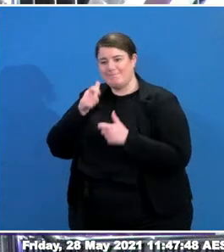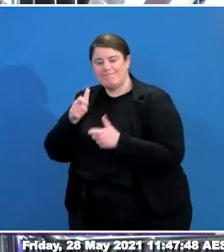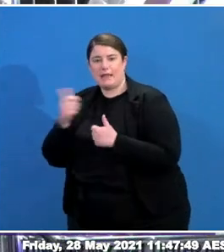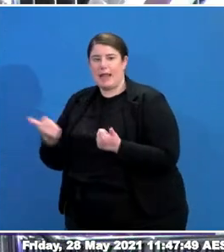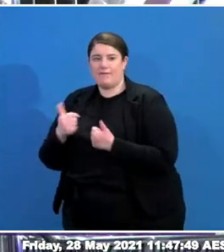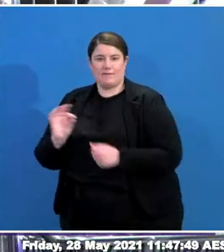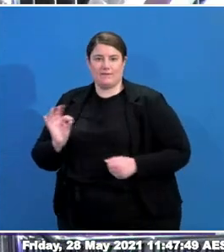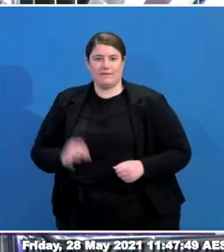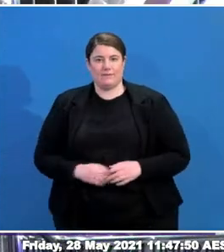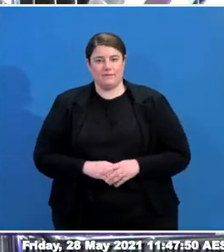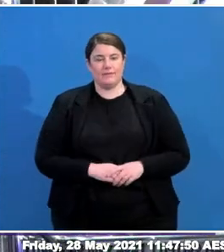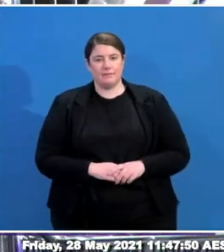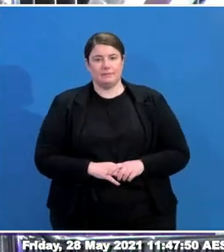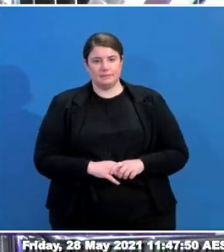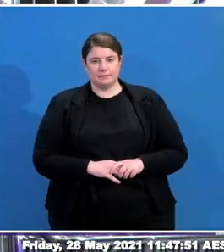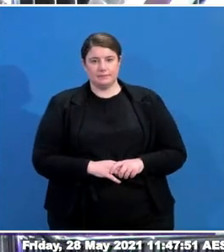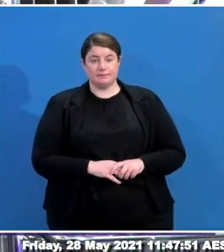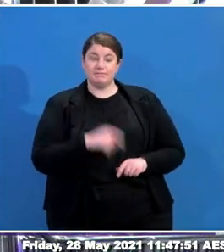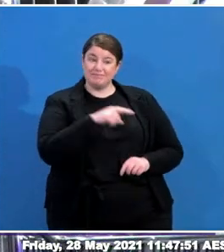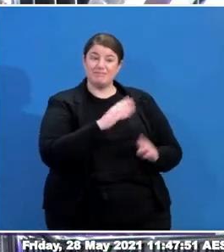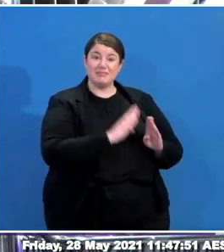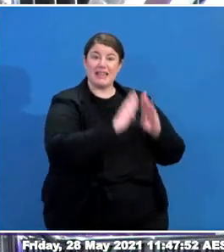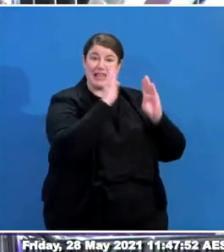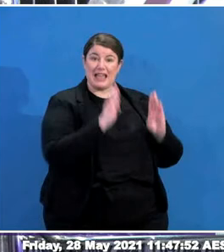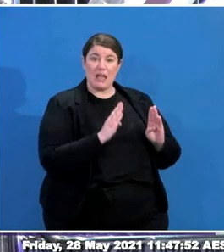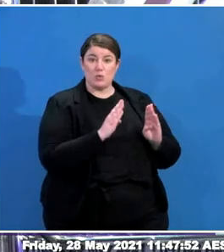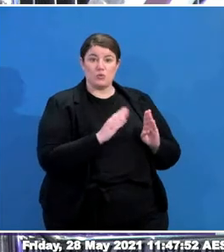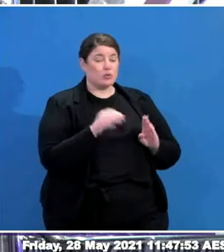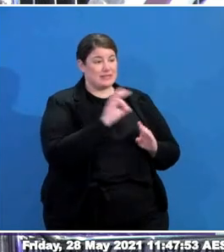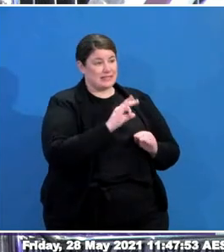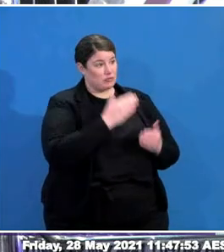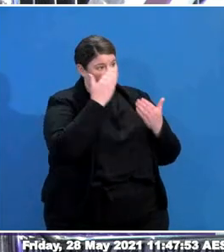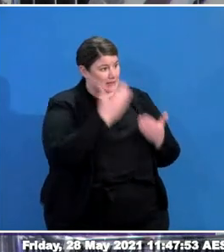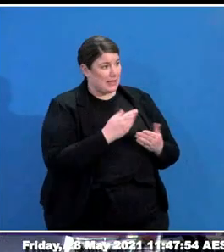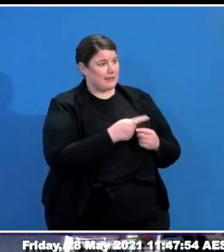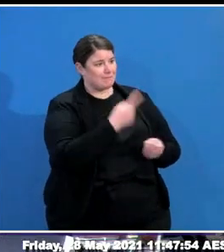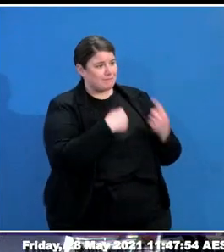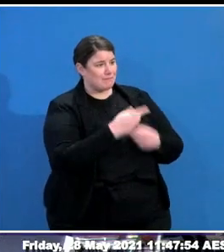Do you accept that the culture in the house was one of a failure to listen and respect? Yes.